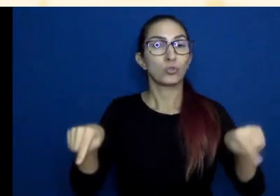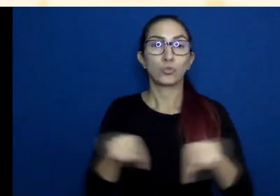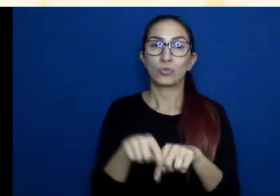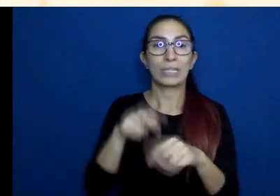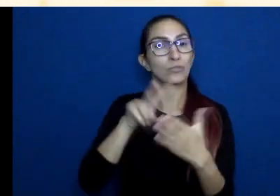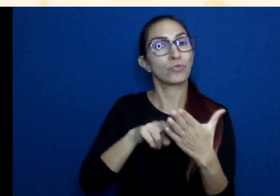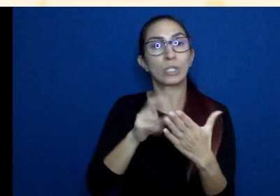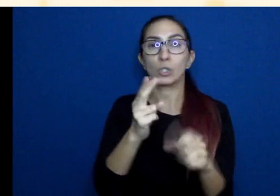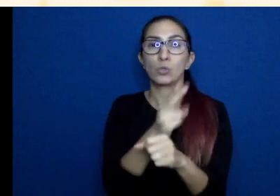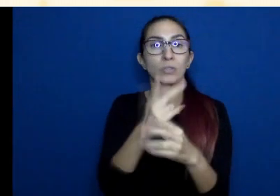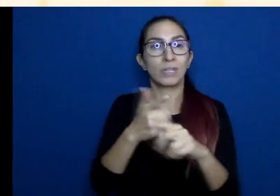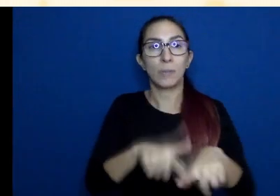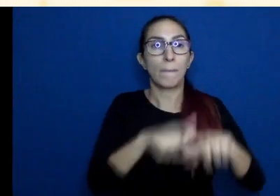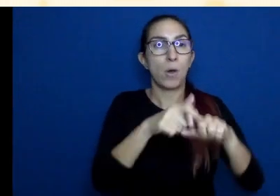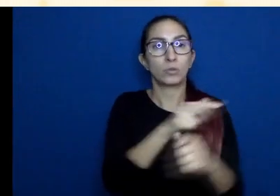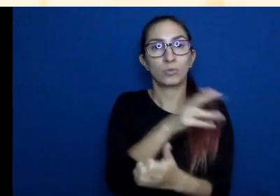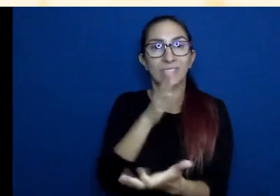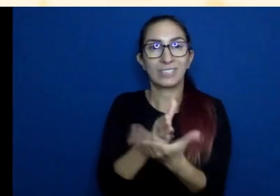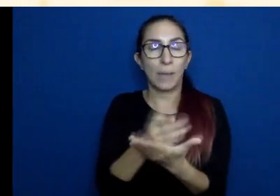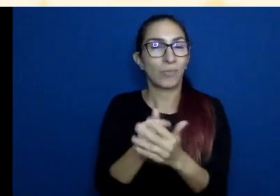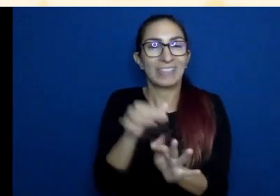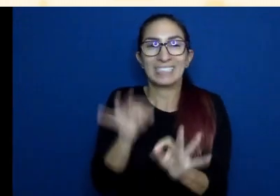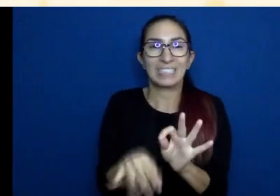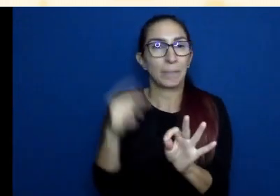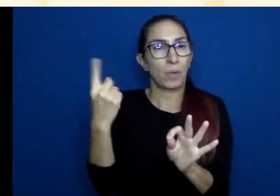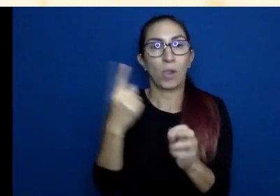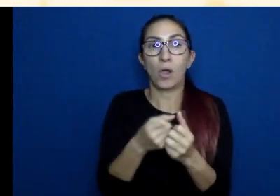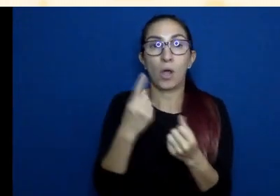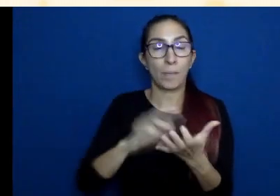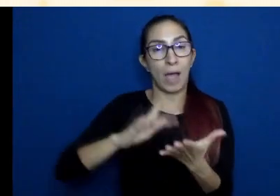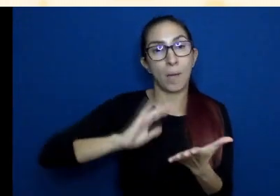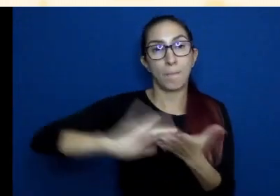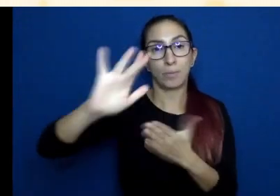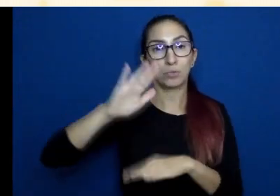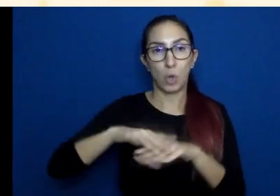the screen-reader user must be able to pause or stop the app speaking in a simple manner, e.g.